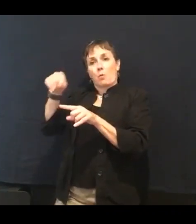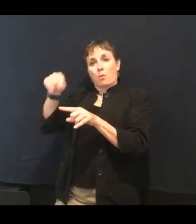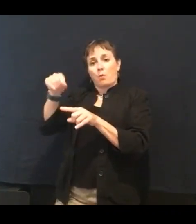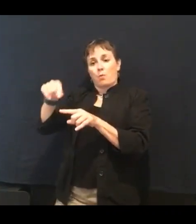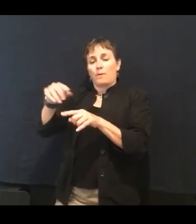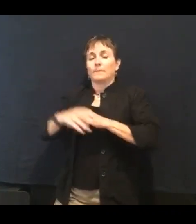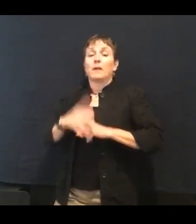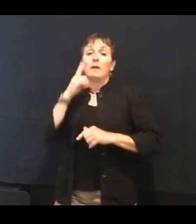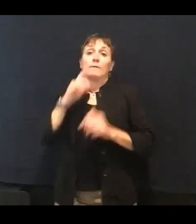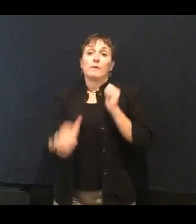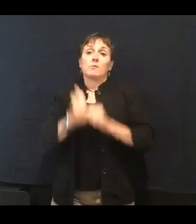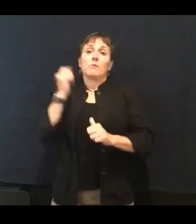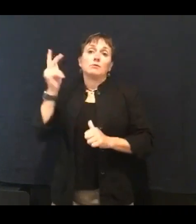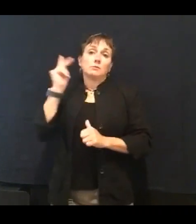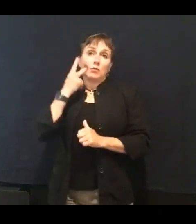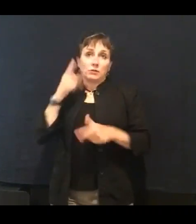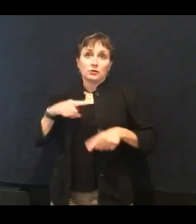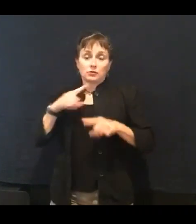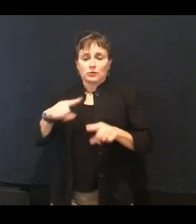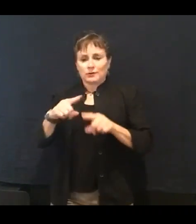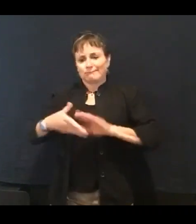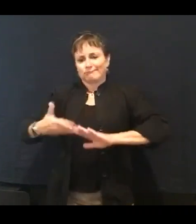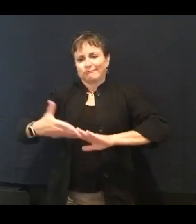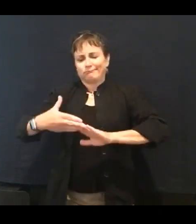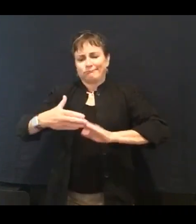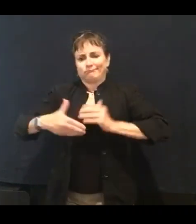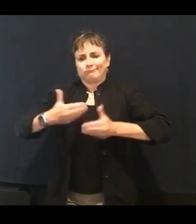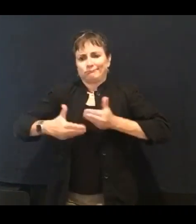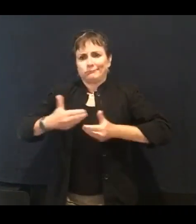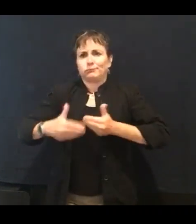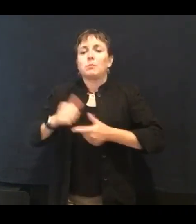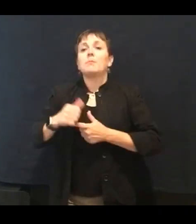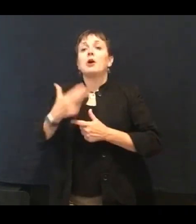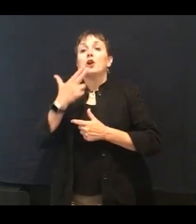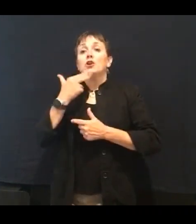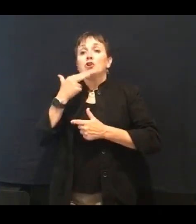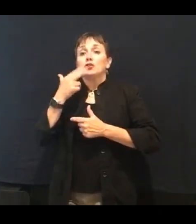For most proteins during synthesis, sugar is added to specific amino acids